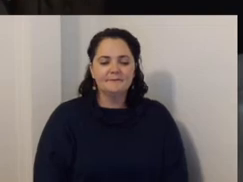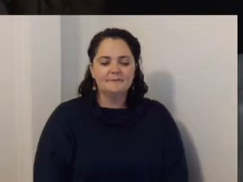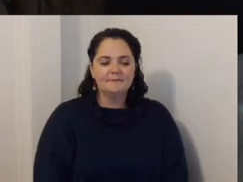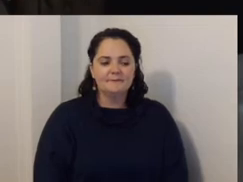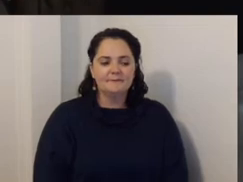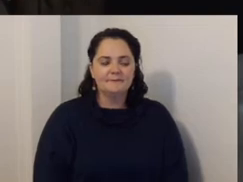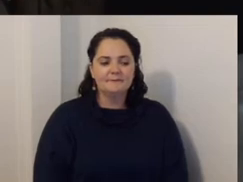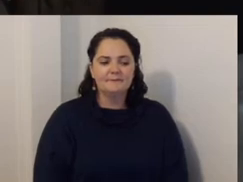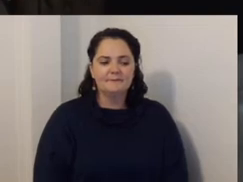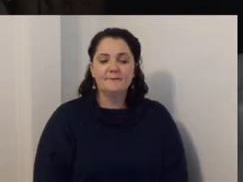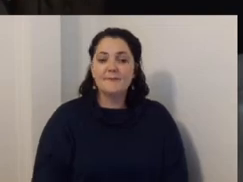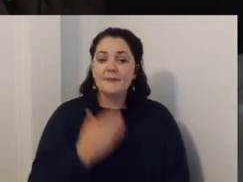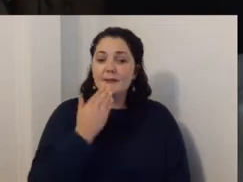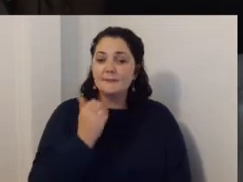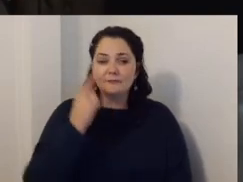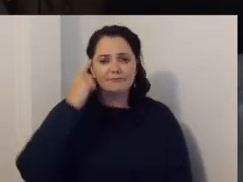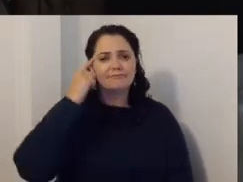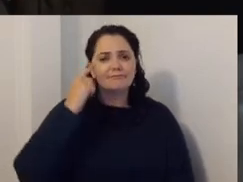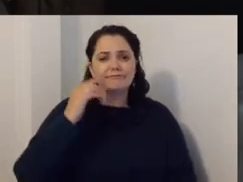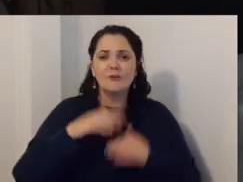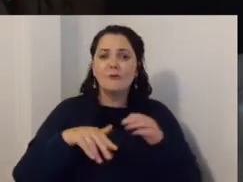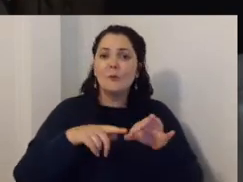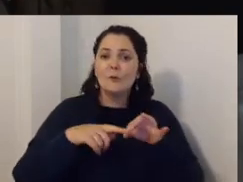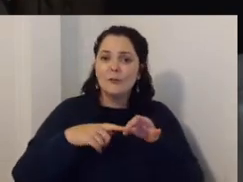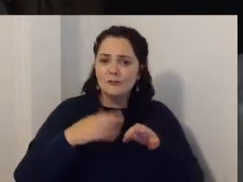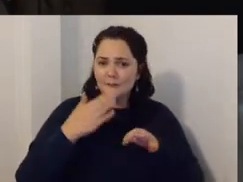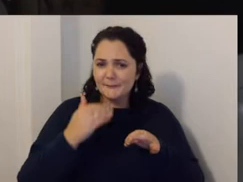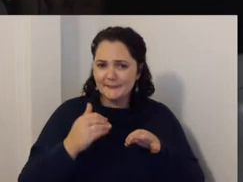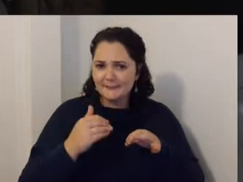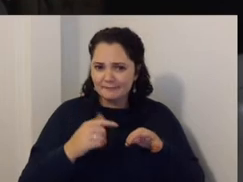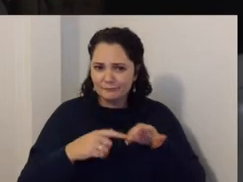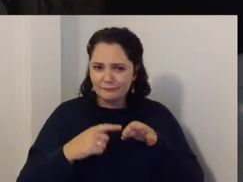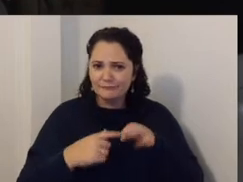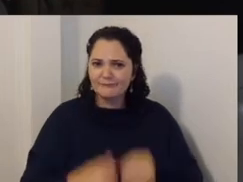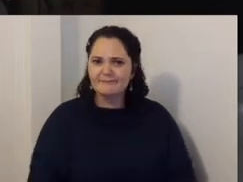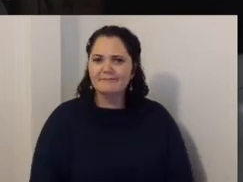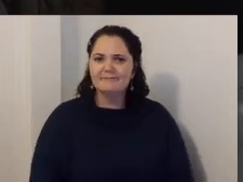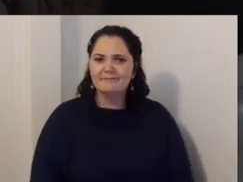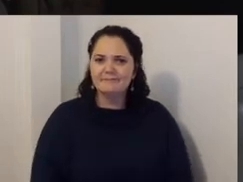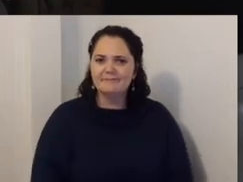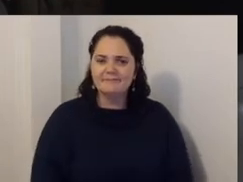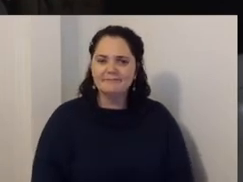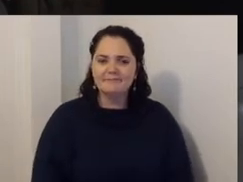If any other questions pop up just just holler them at me